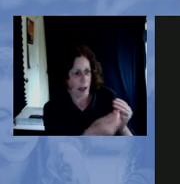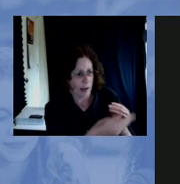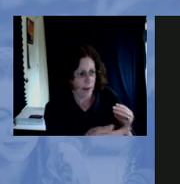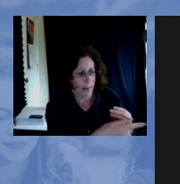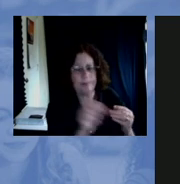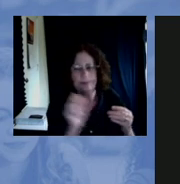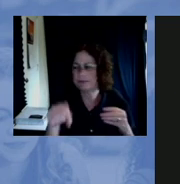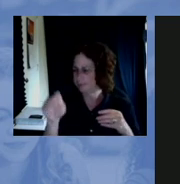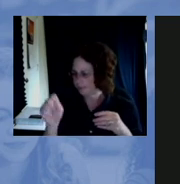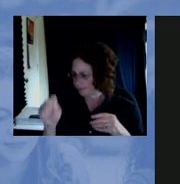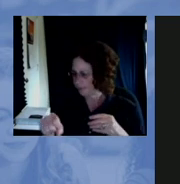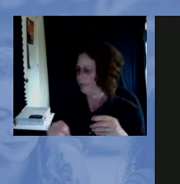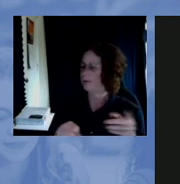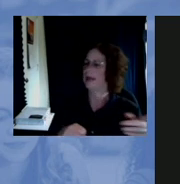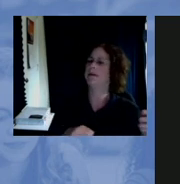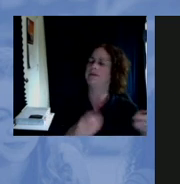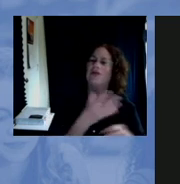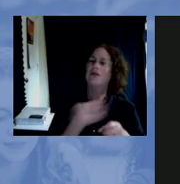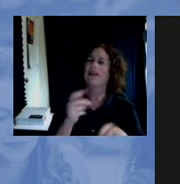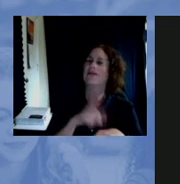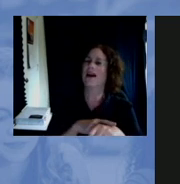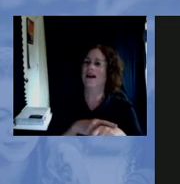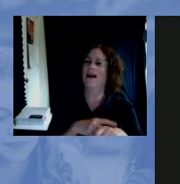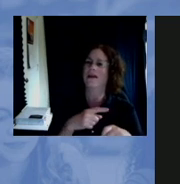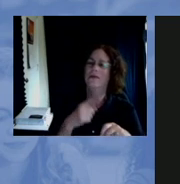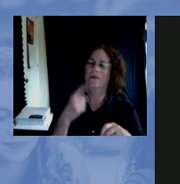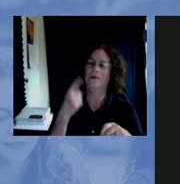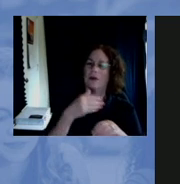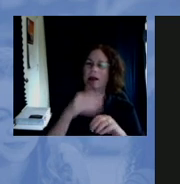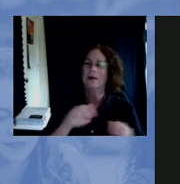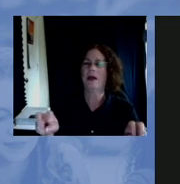SO IF YOU CAN KEEP IT BRIEF, PLEASE >> ABSOLUTELY.